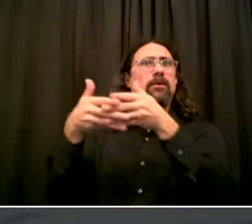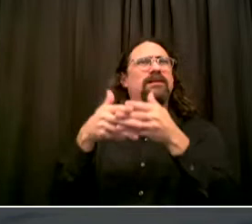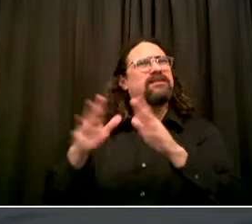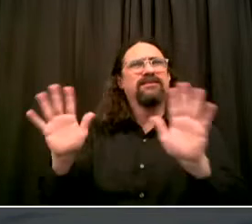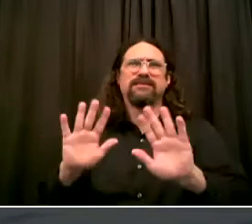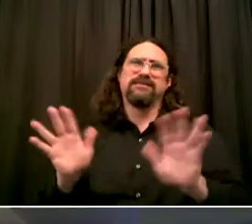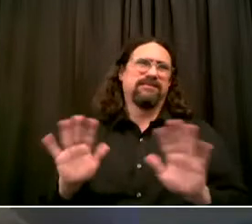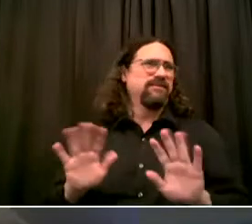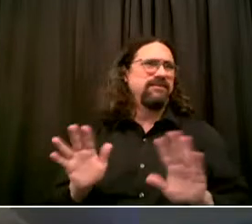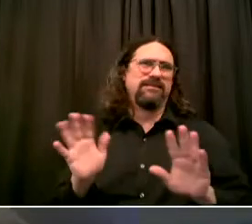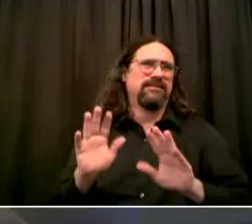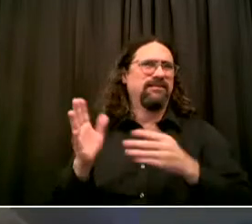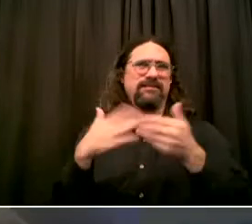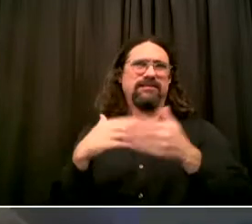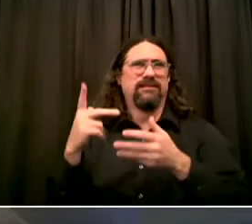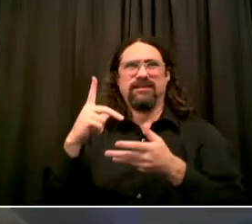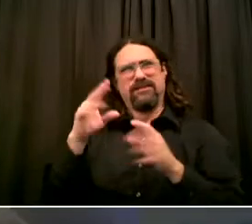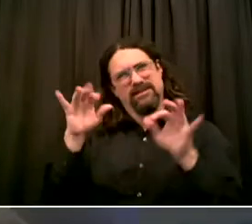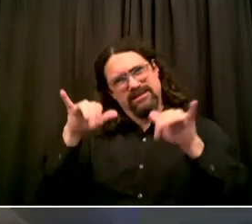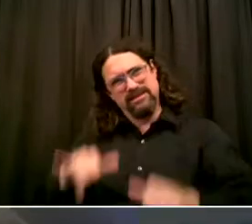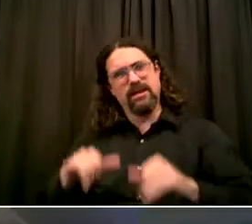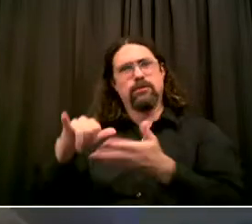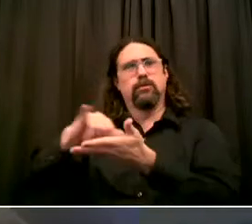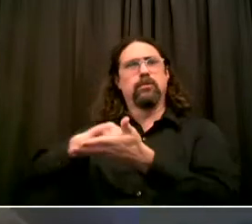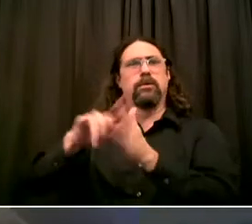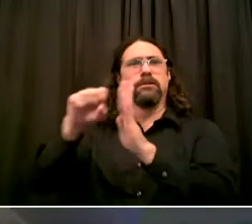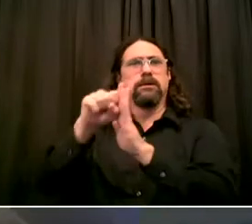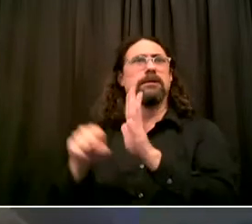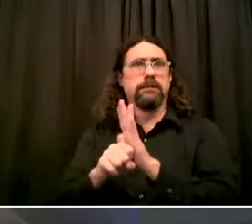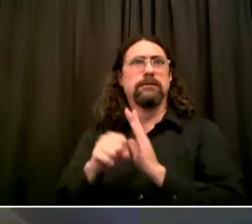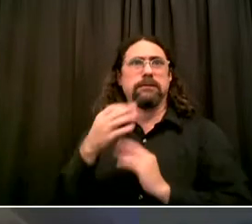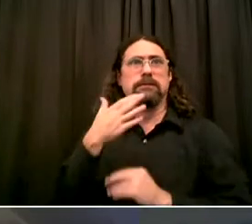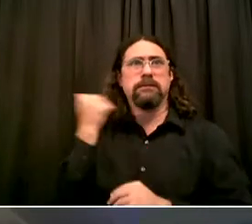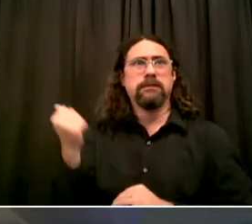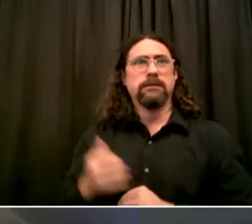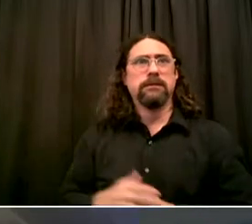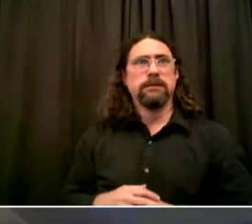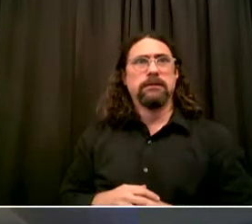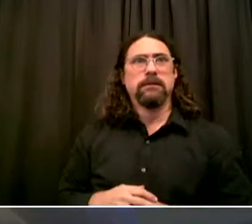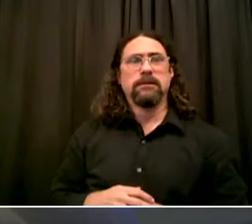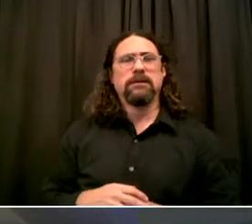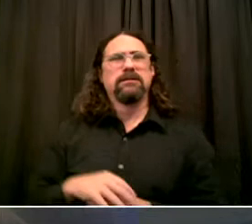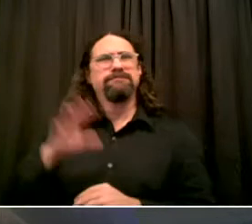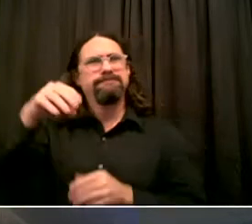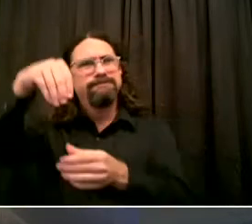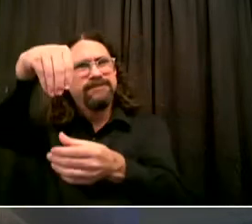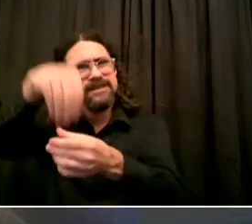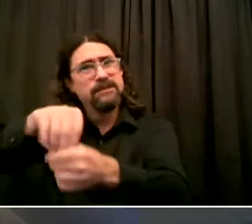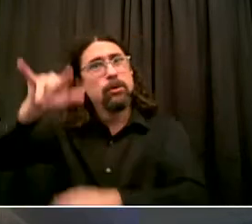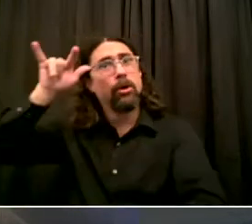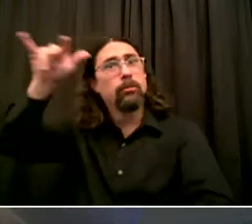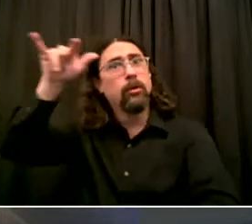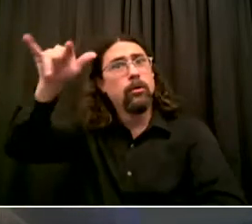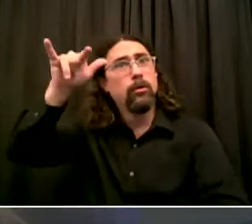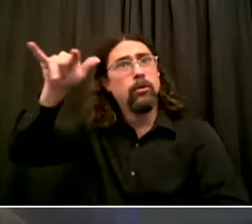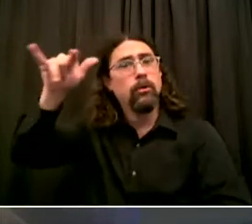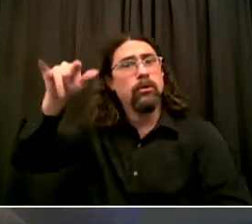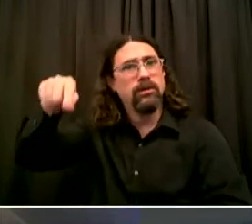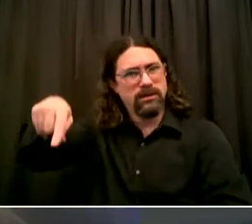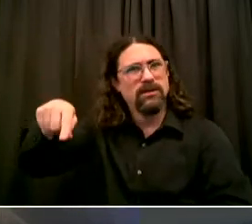SOME REALLY GREAT EFFORTS THAT HAVE STARTED TO HAVAVE ESTTTNGI AVAILABLE RIGHT IN THE AIRPORTS